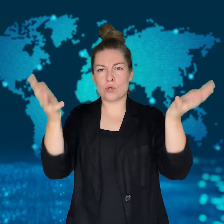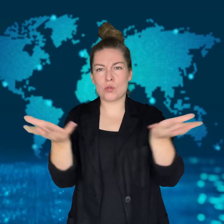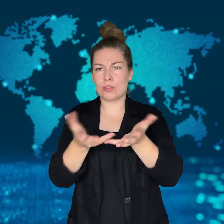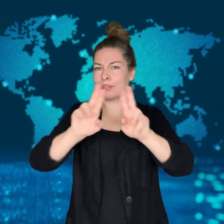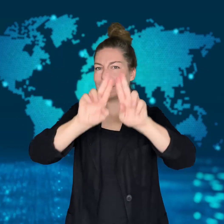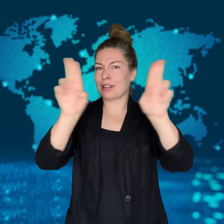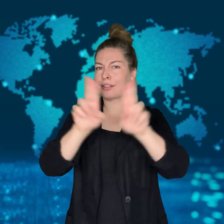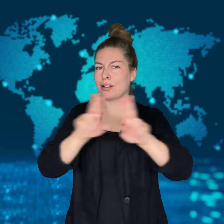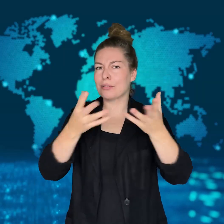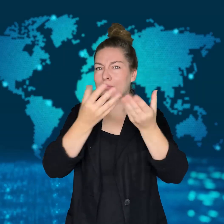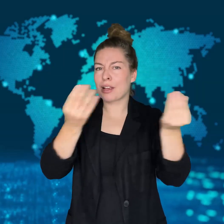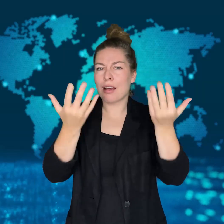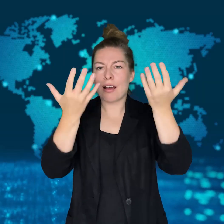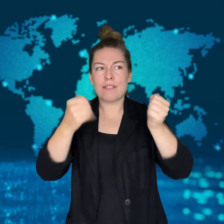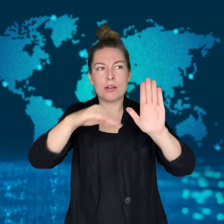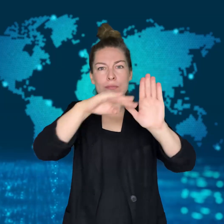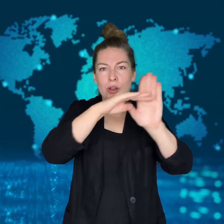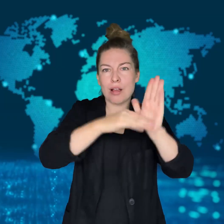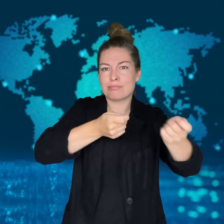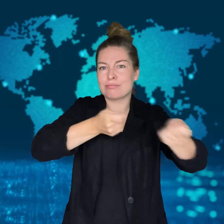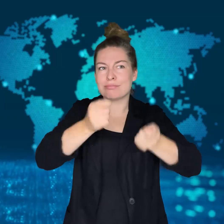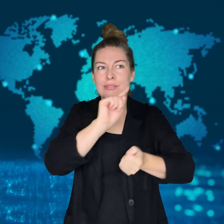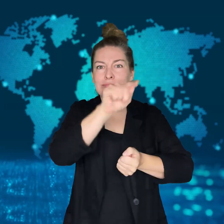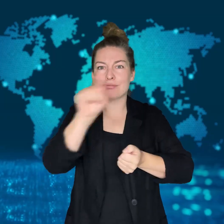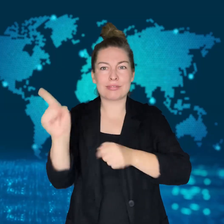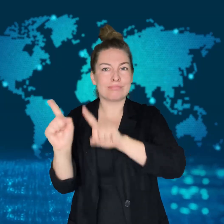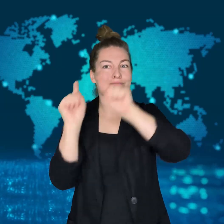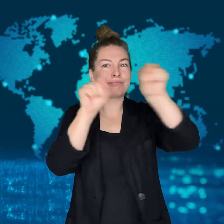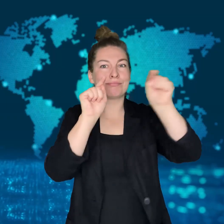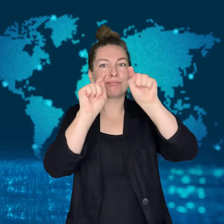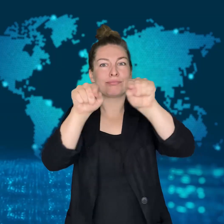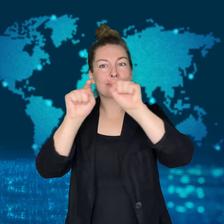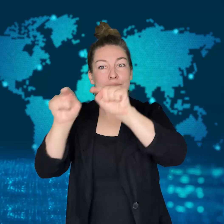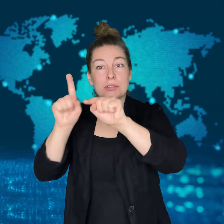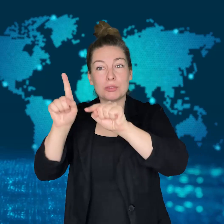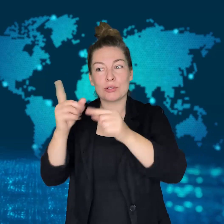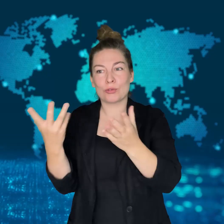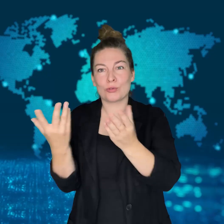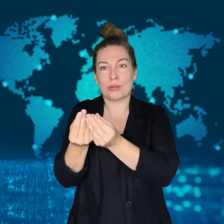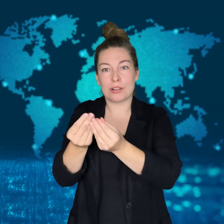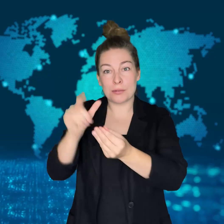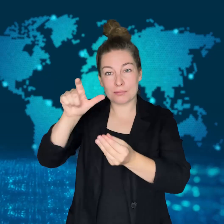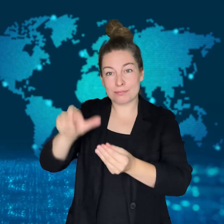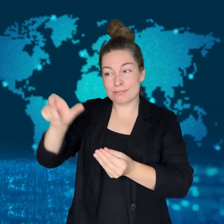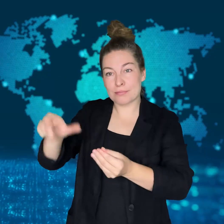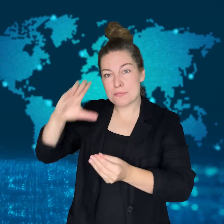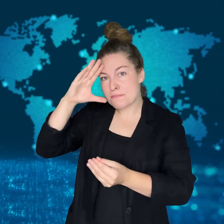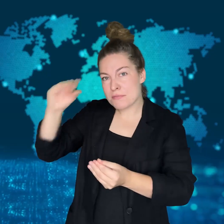the world in which men were recruited for sex.